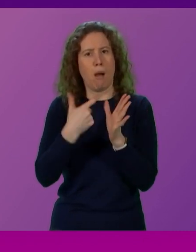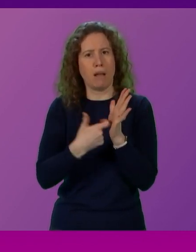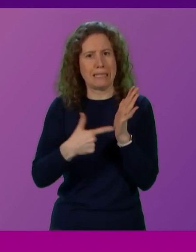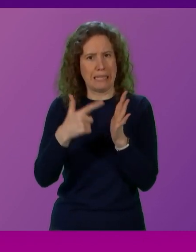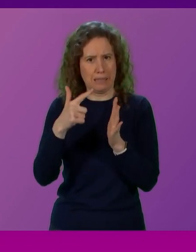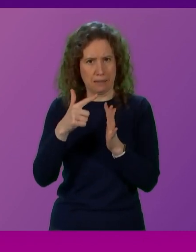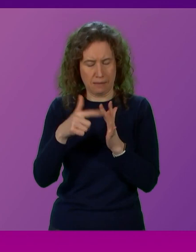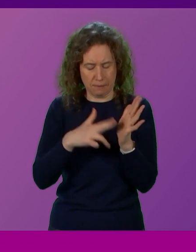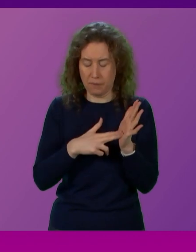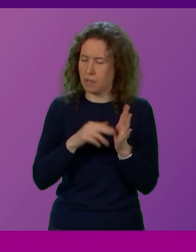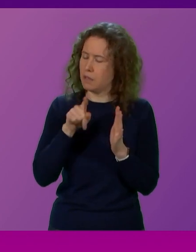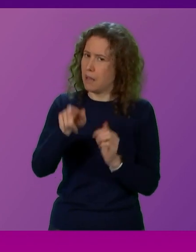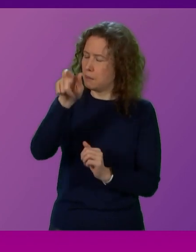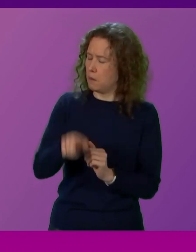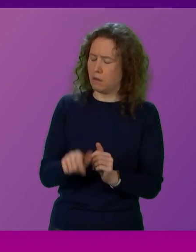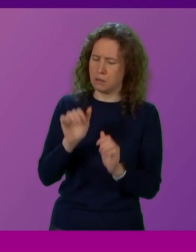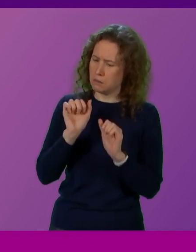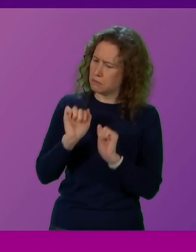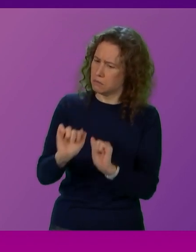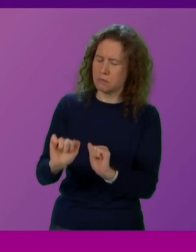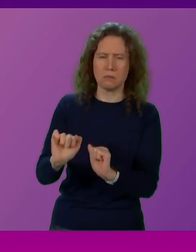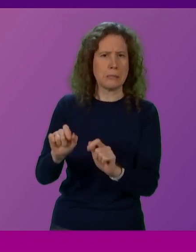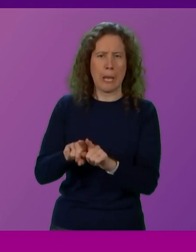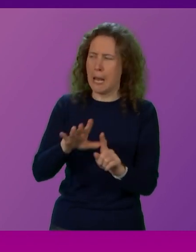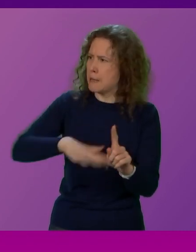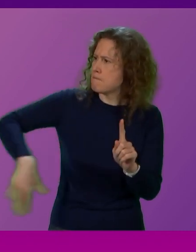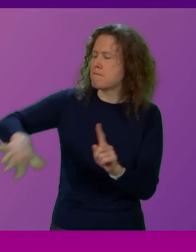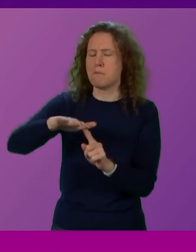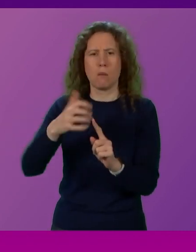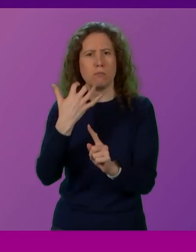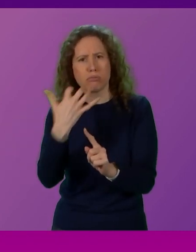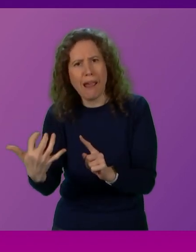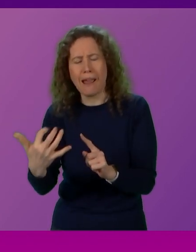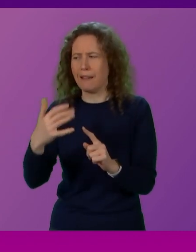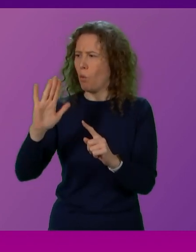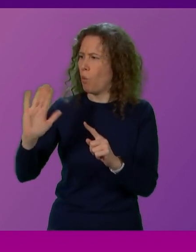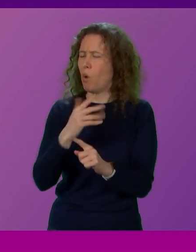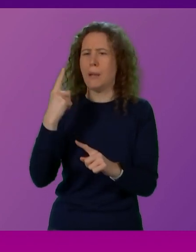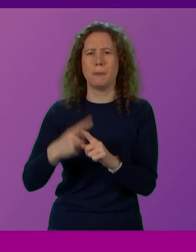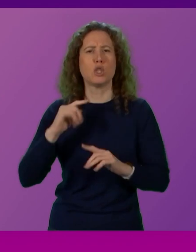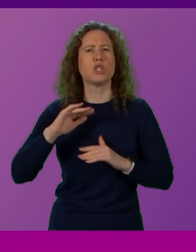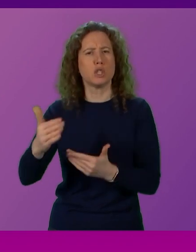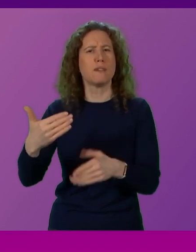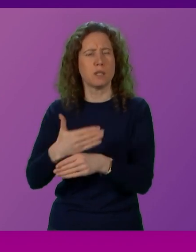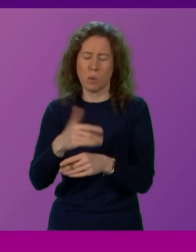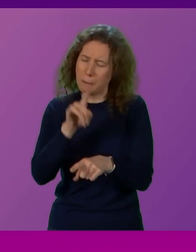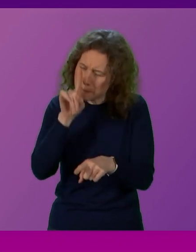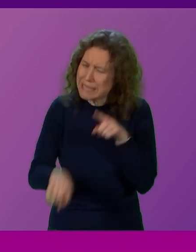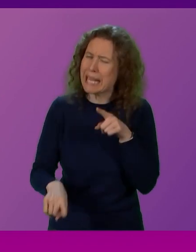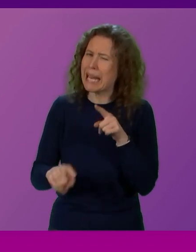He typifies the bravery and courage of all our emergency service workers, particularly our firefighters.